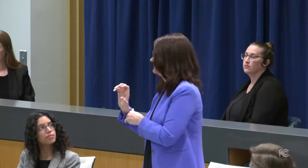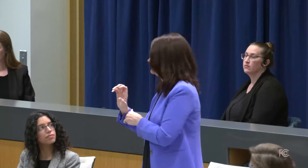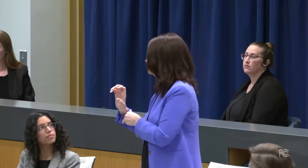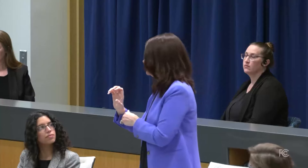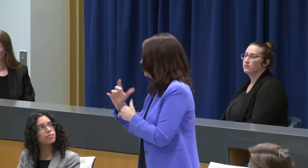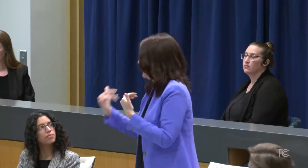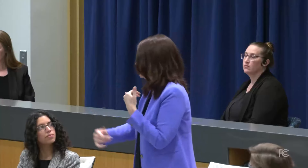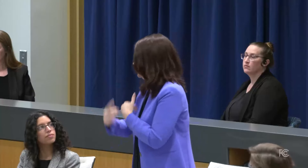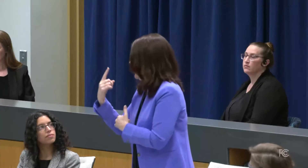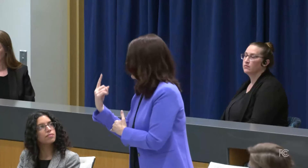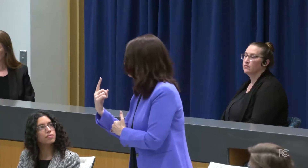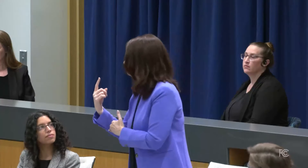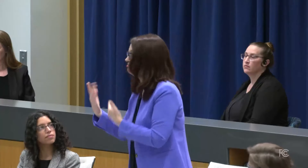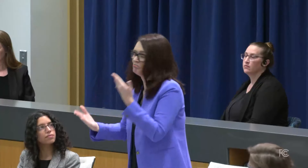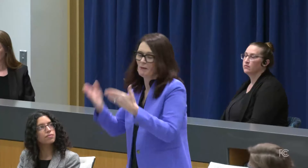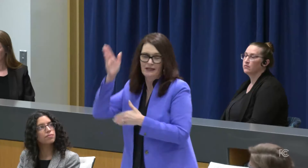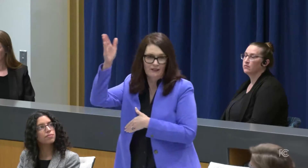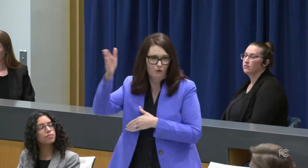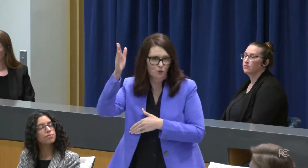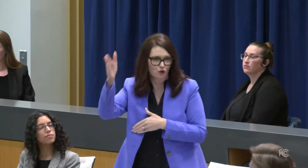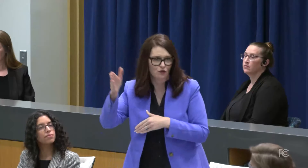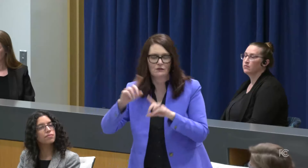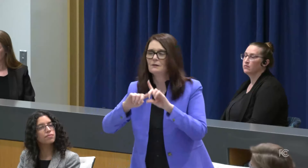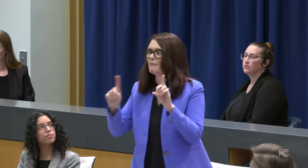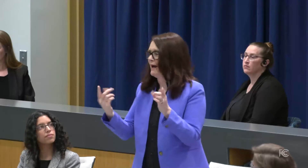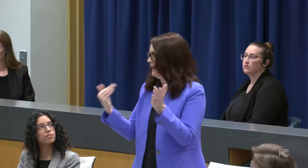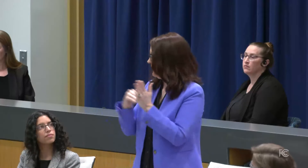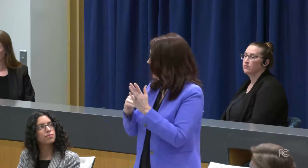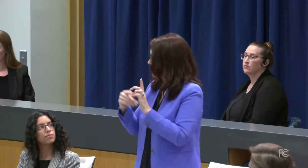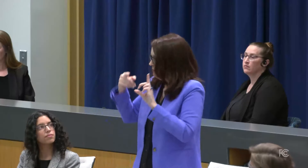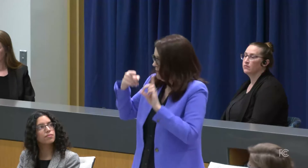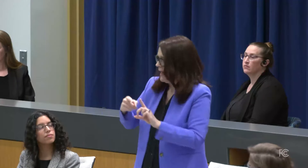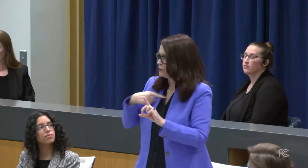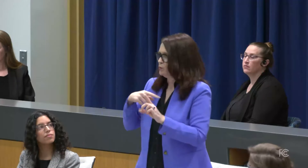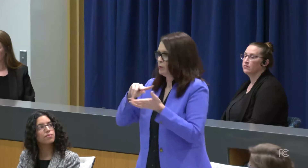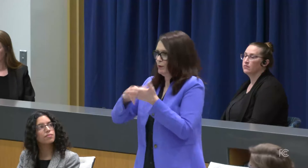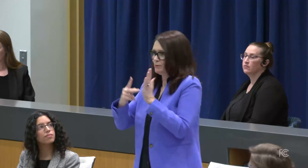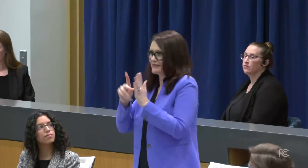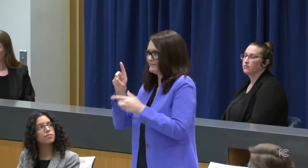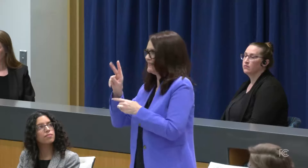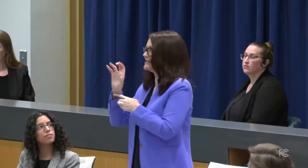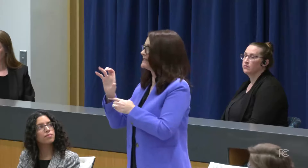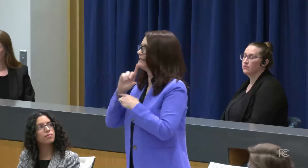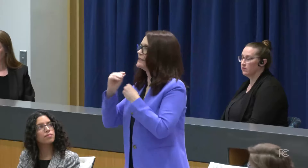POSSIBLY EVEN AMERICAN SIGN LANGUAGE THROUGH AI. BUT WE'RE NOT THERE YET. ONE DAY MAYBE. BUT CHATBOTS ARE NOT A